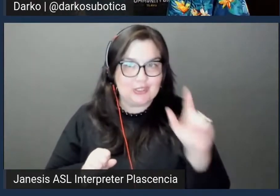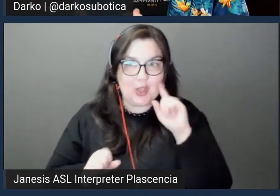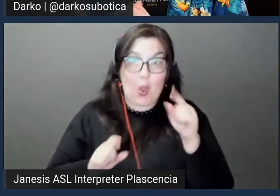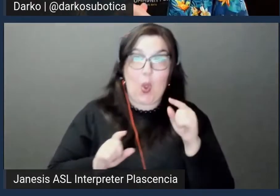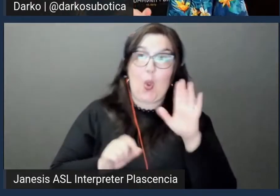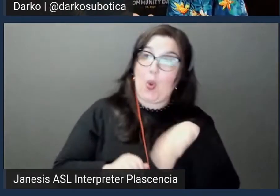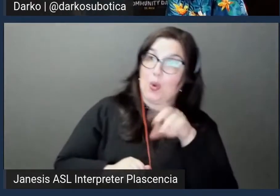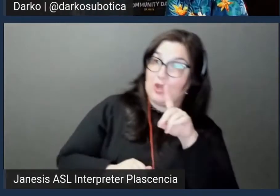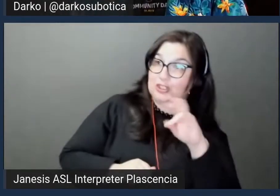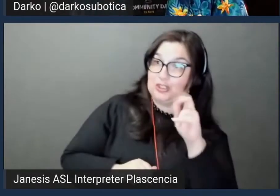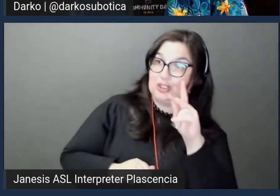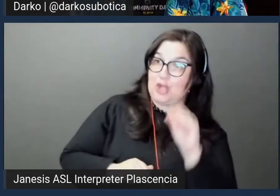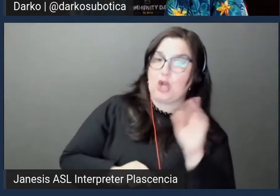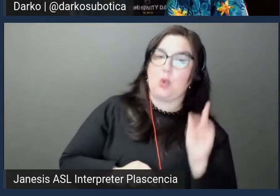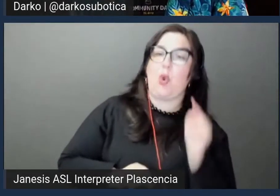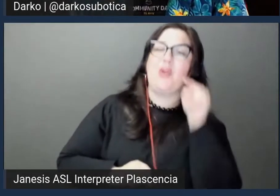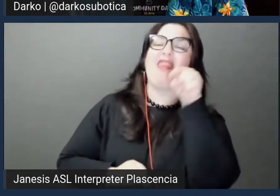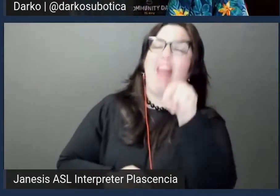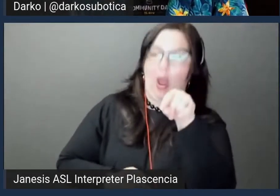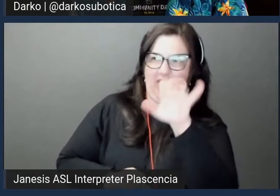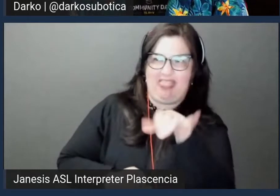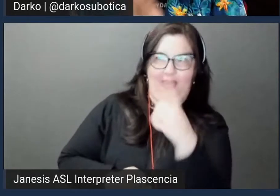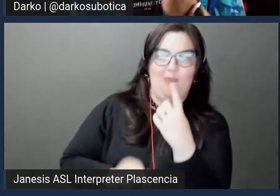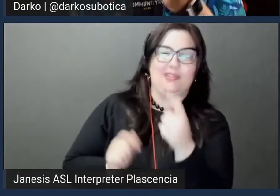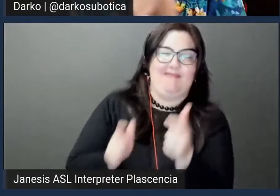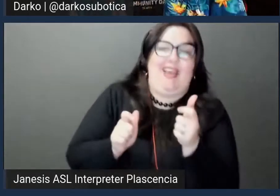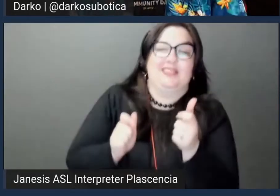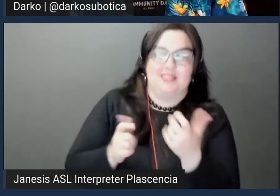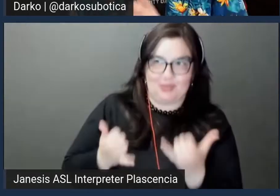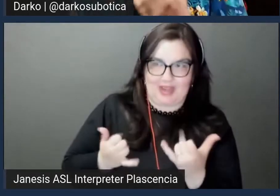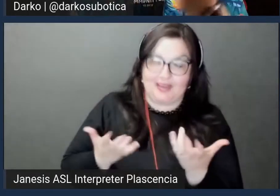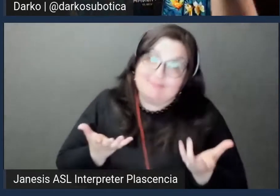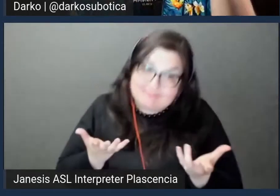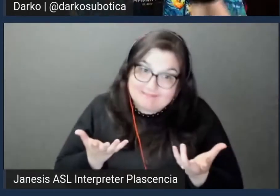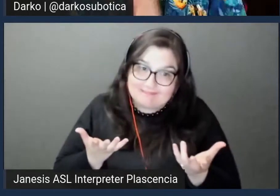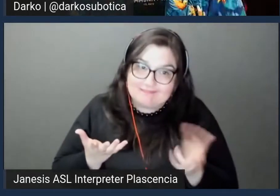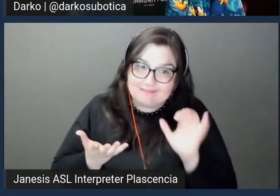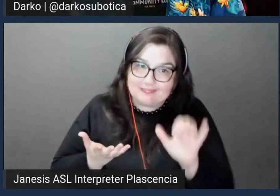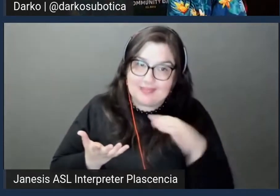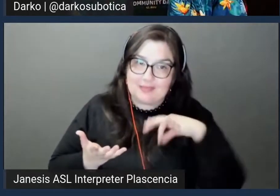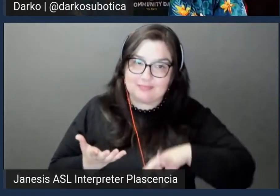That's the fastest one right now. So here's a free idea for all of you.